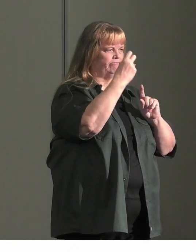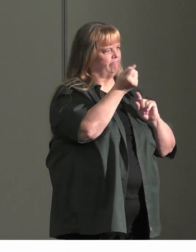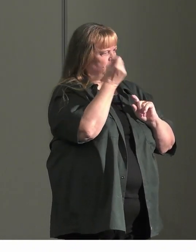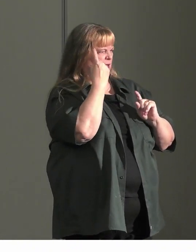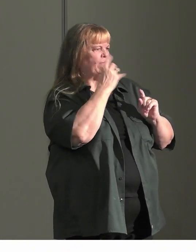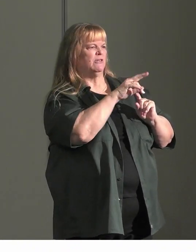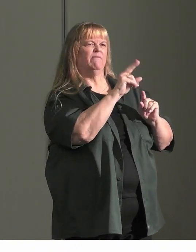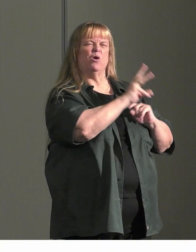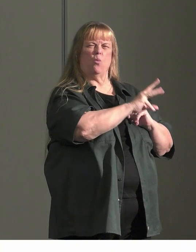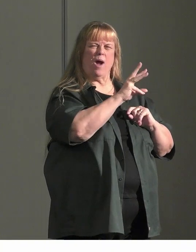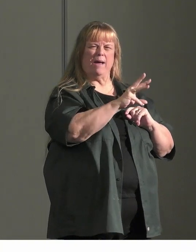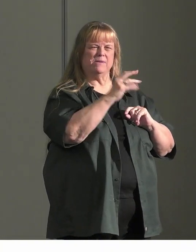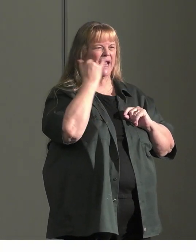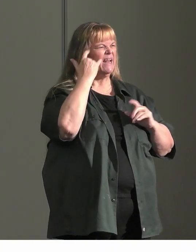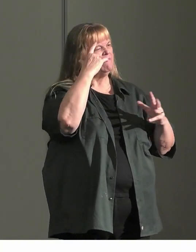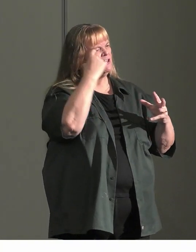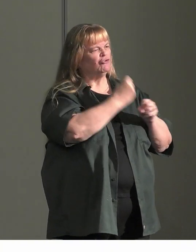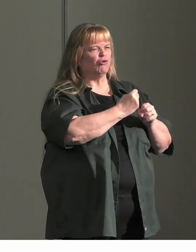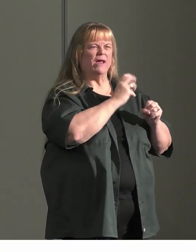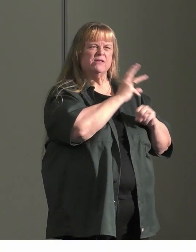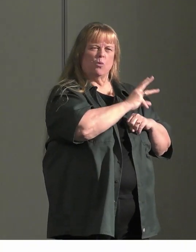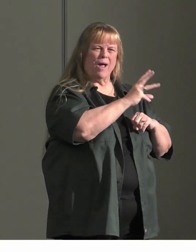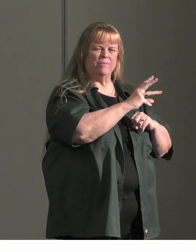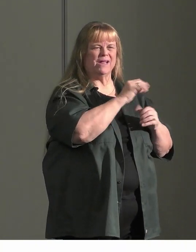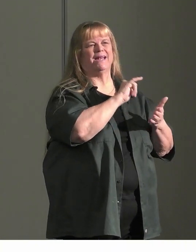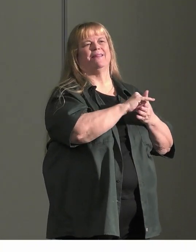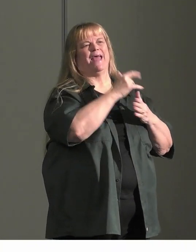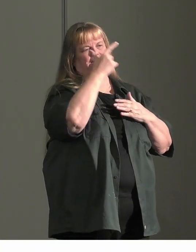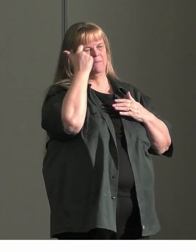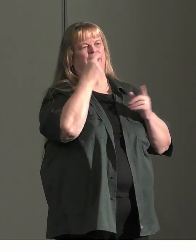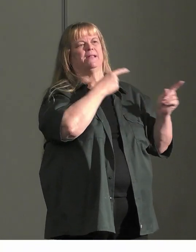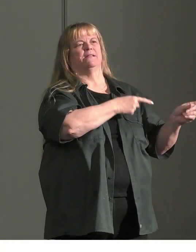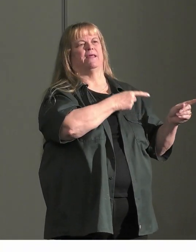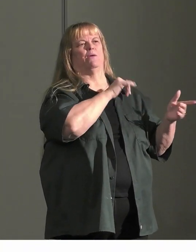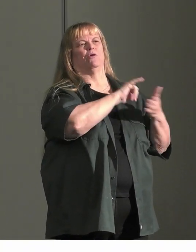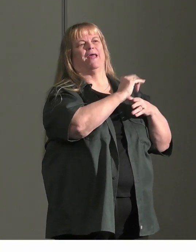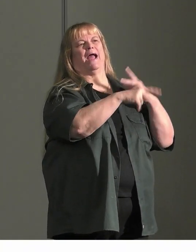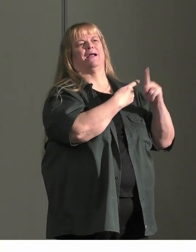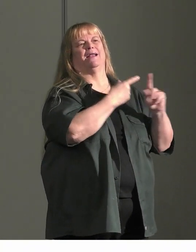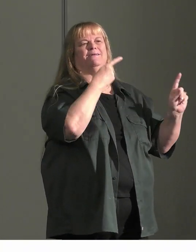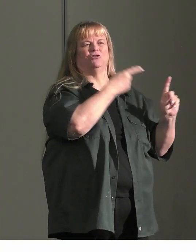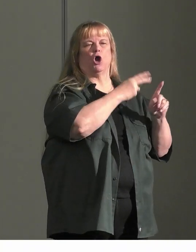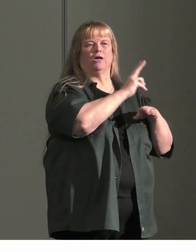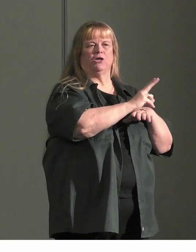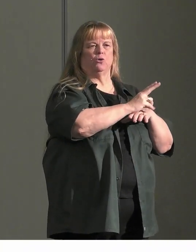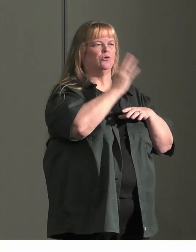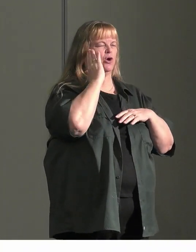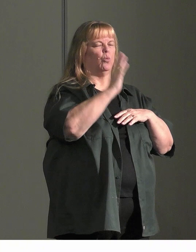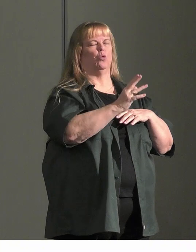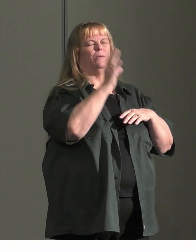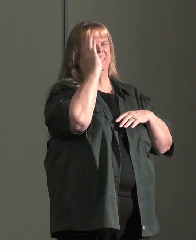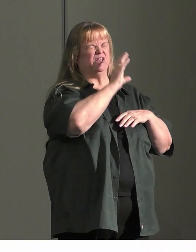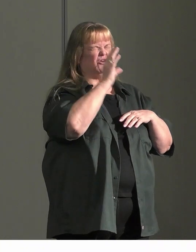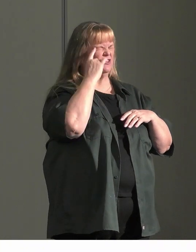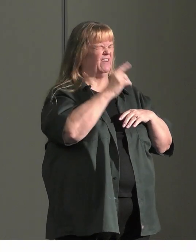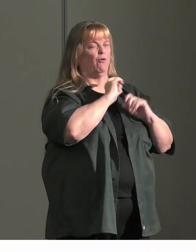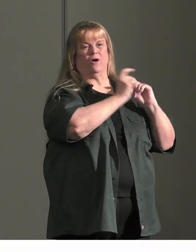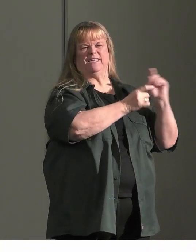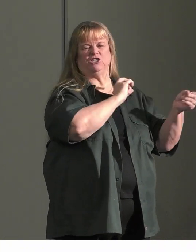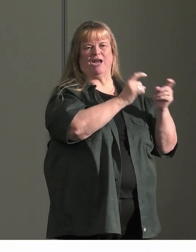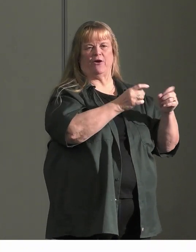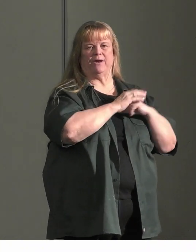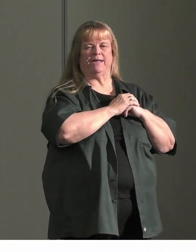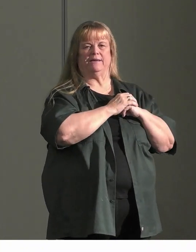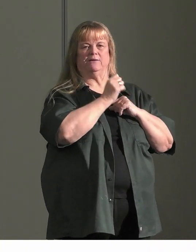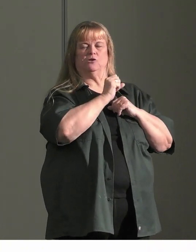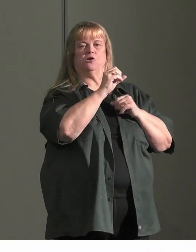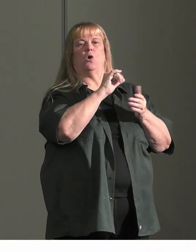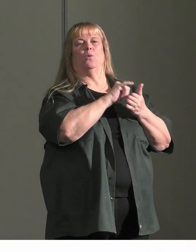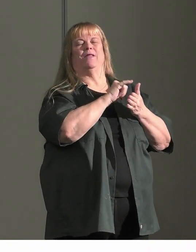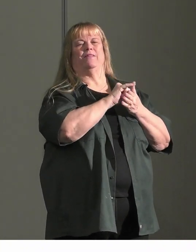and whether they trusted it or not. They were the target user to search for the charity. That power